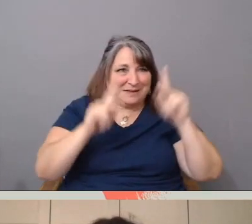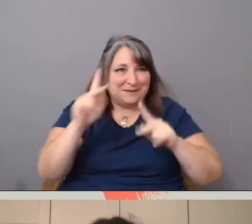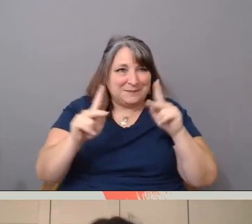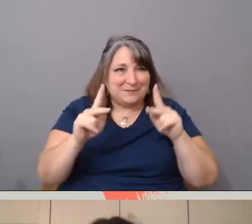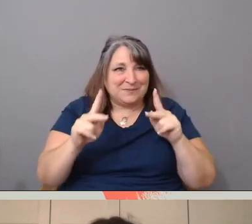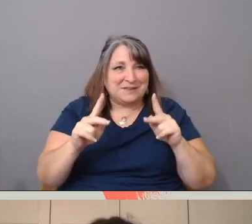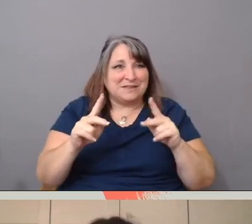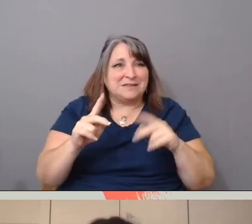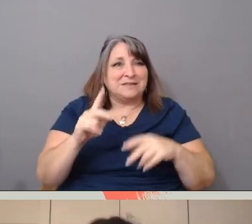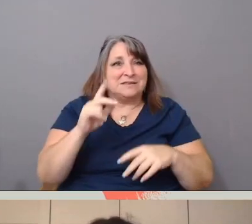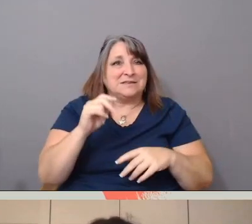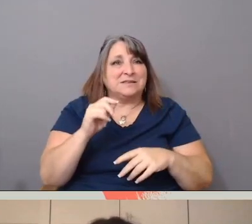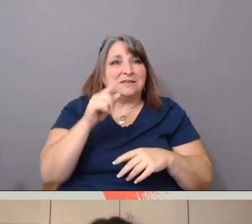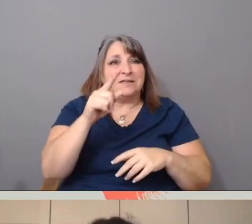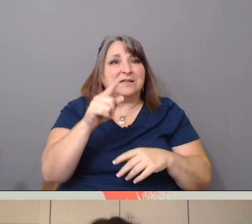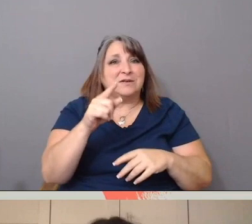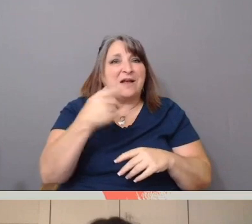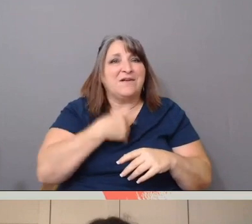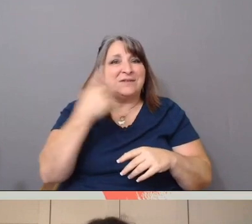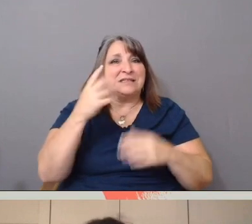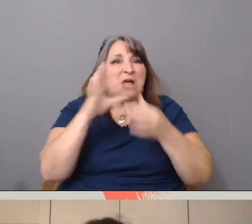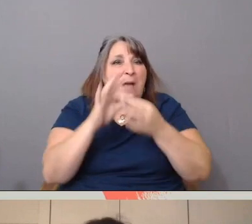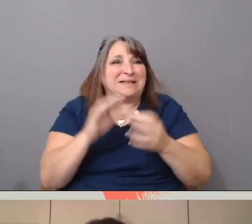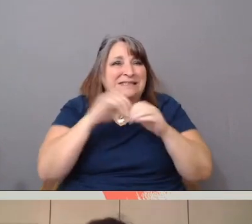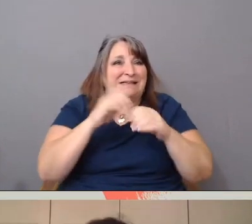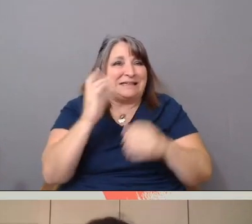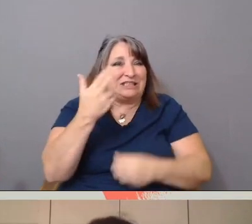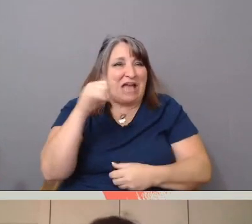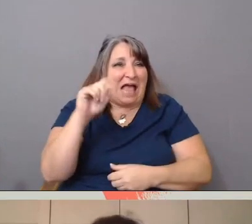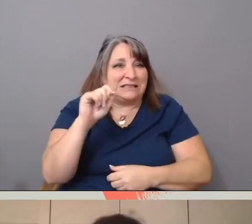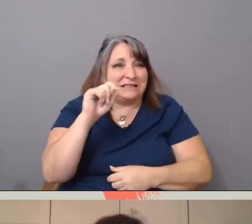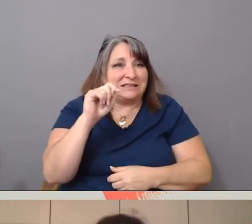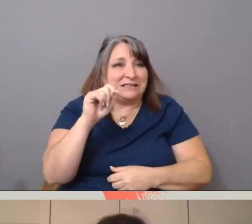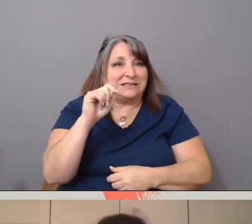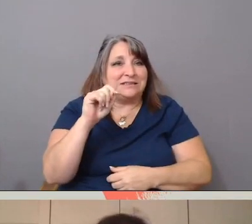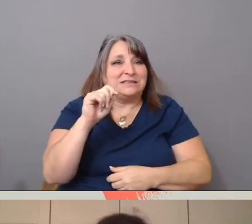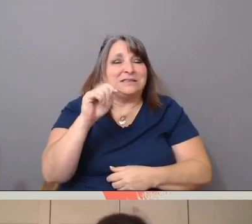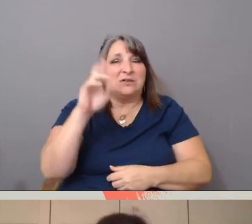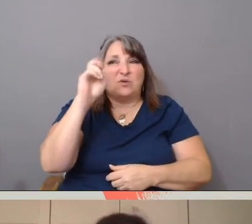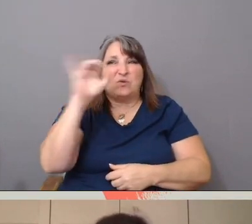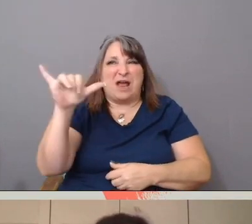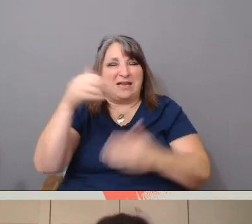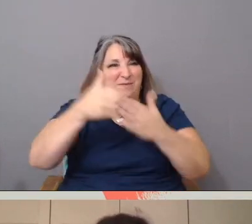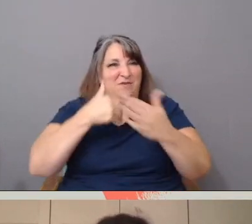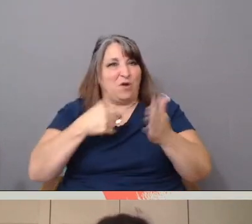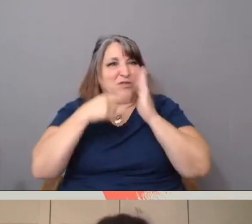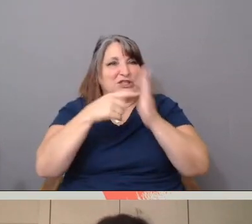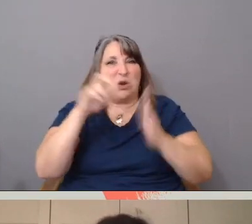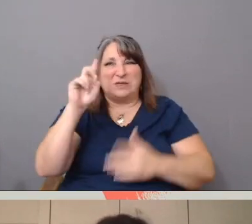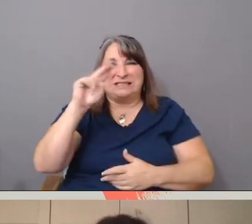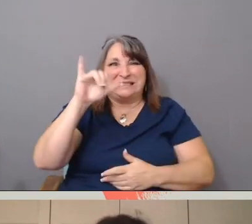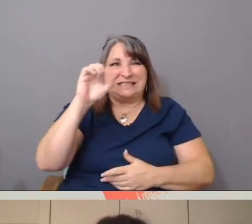questions in the chat. But yeah, let's go ahead and bring everybody else up. I mean, before we play the Denise clip,